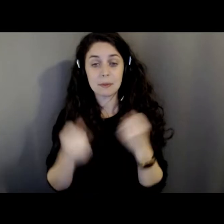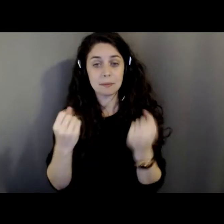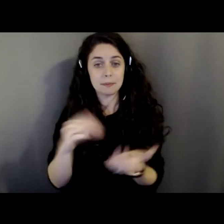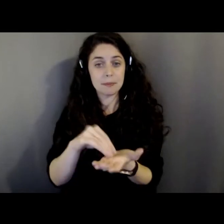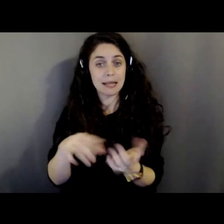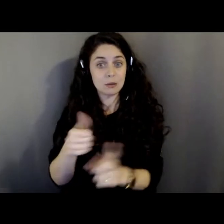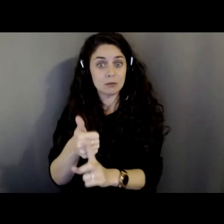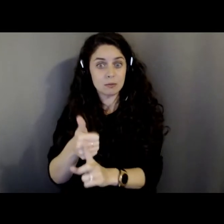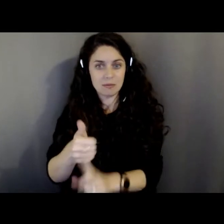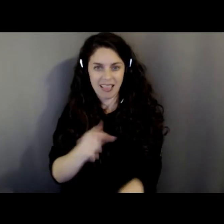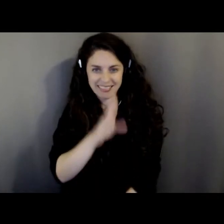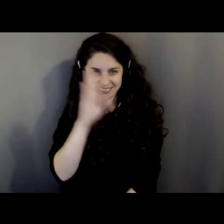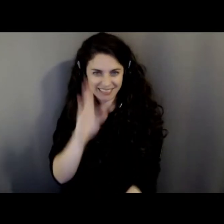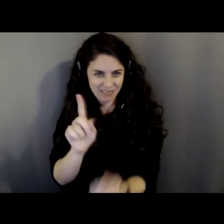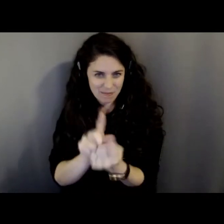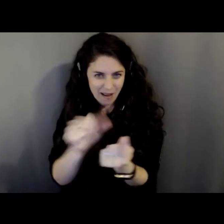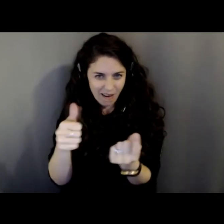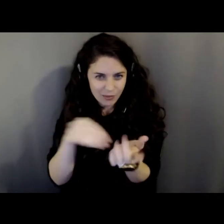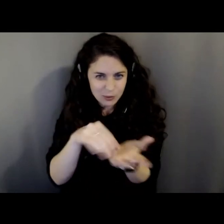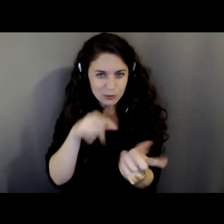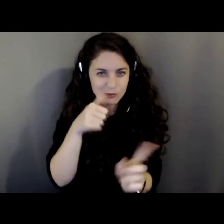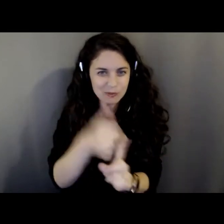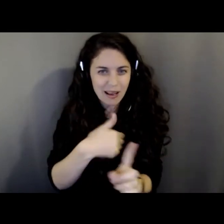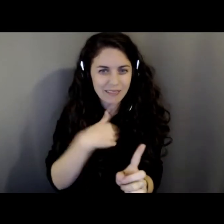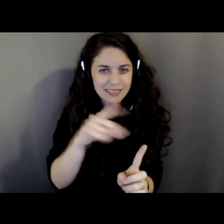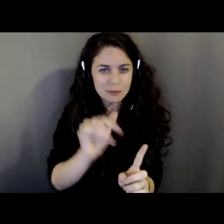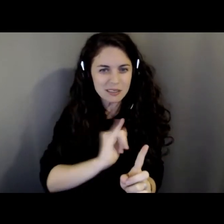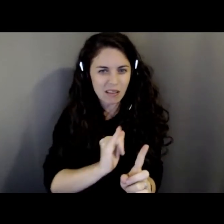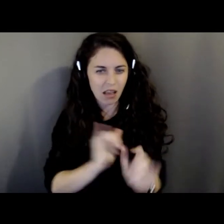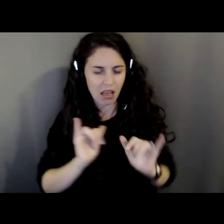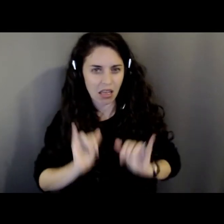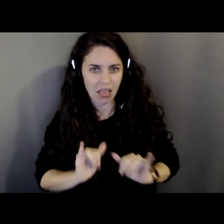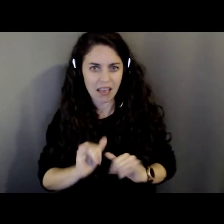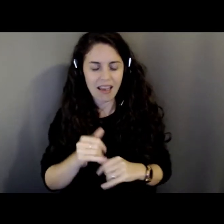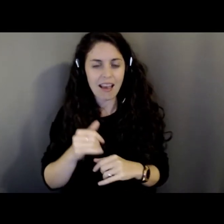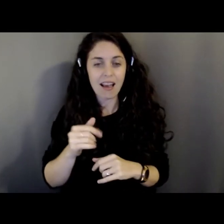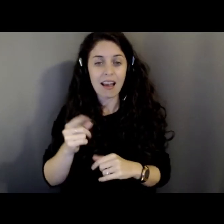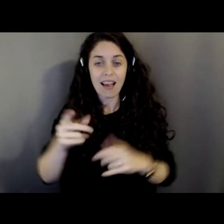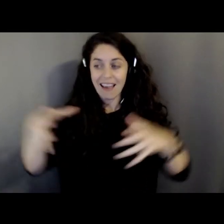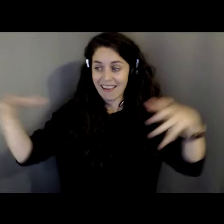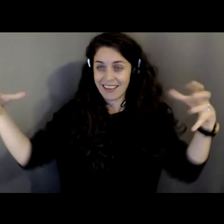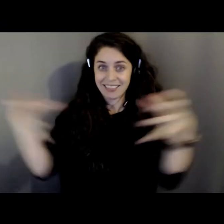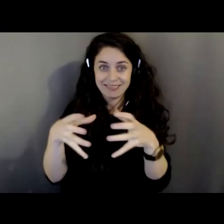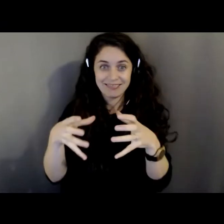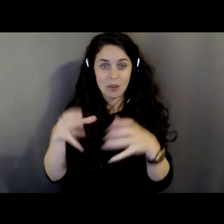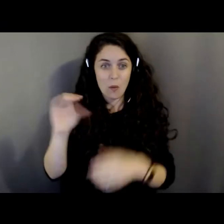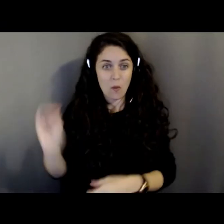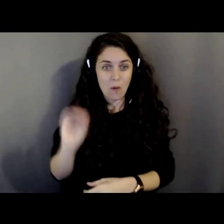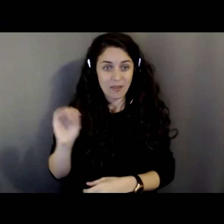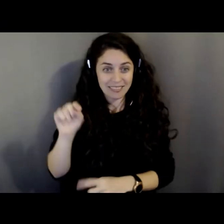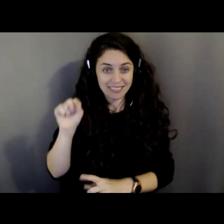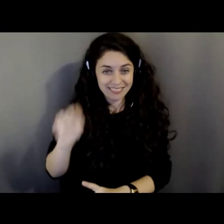met other students with disabilities, and so by bringing them together, there's there's a sense